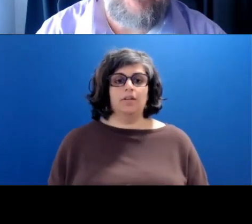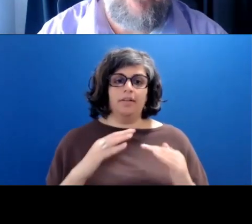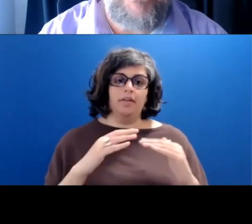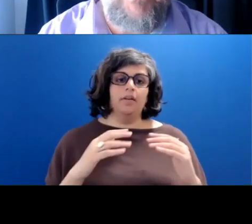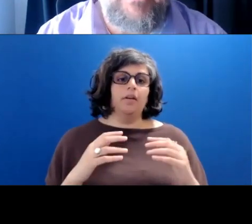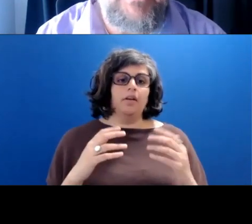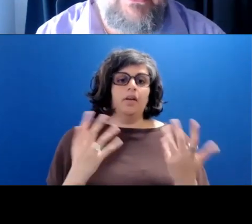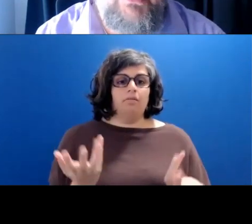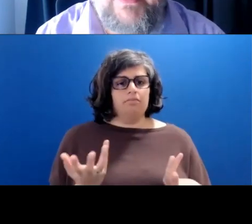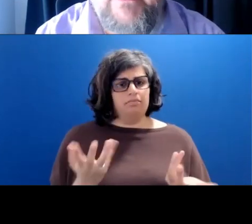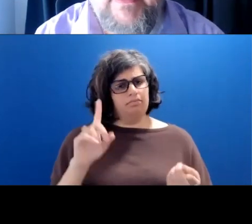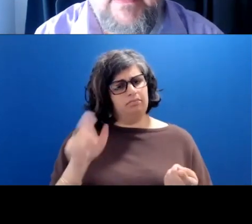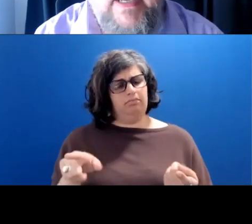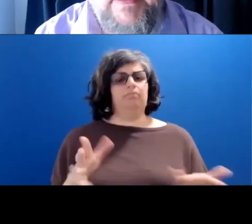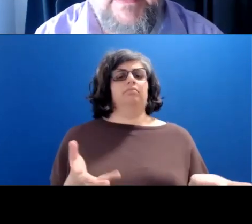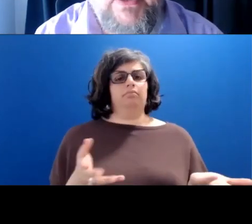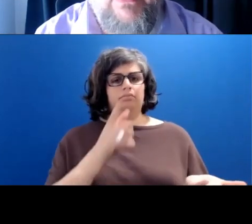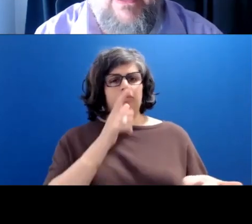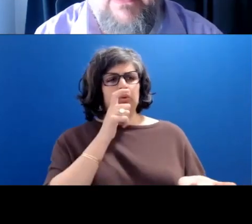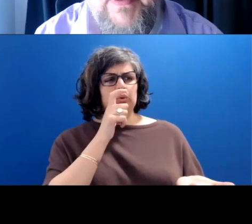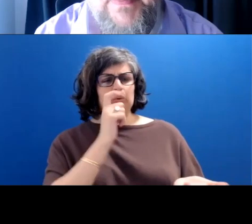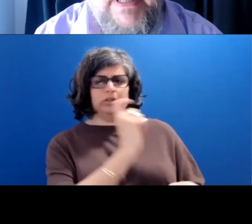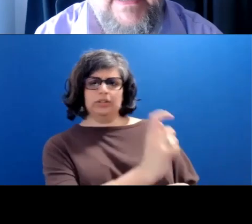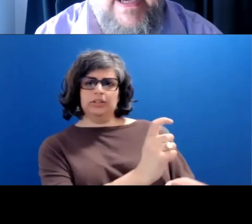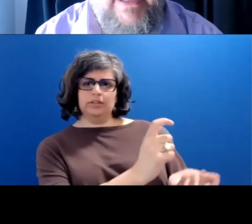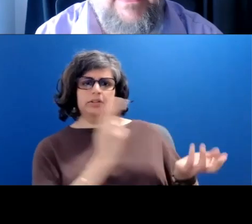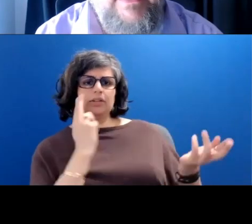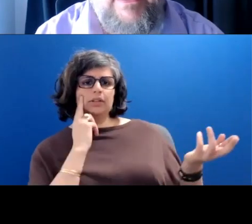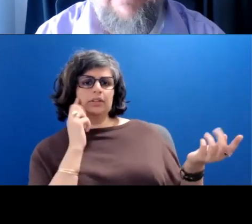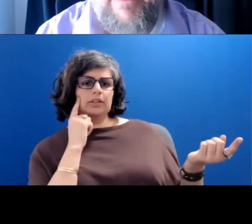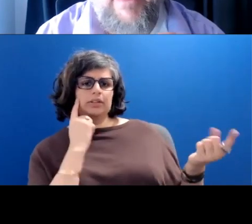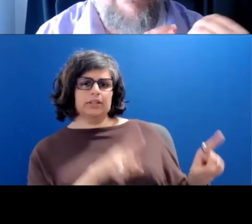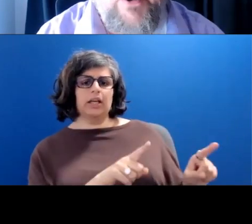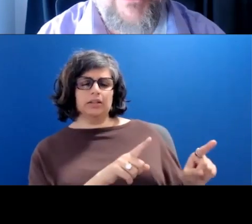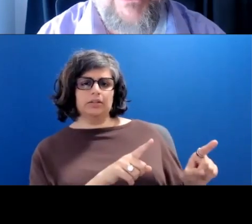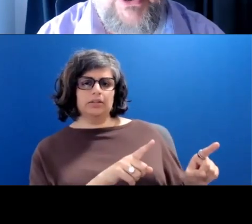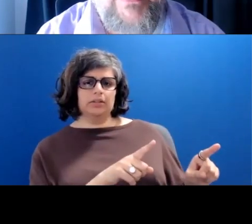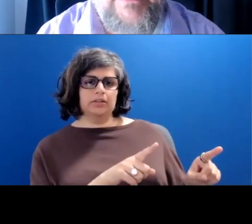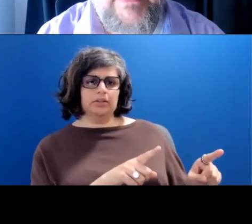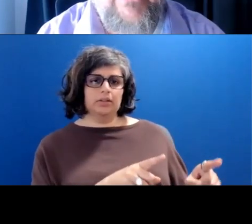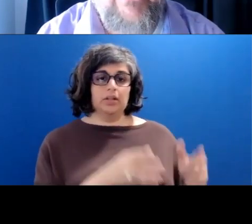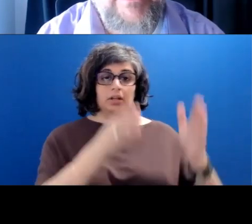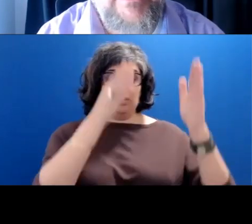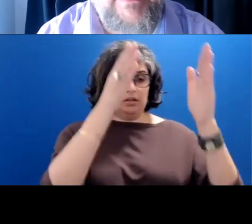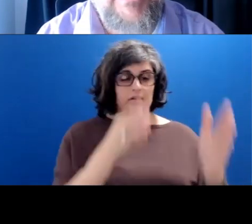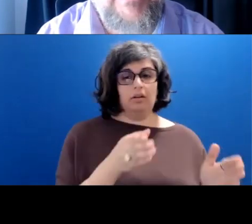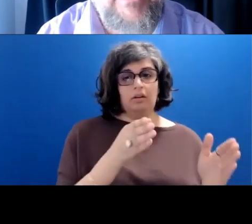So the question becomes like, who gives consent? So all of this means that a person couldn't give consent